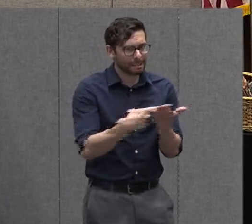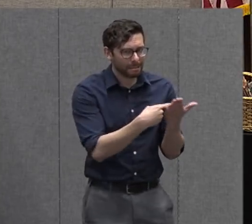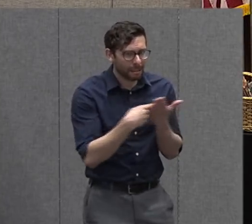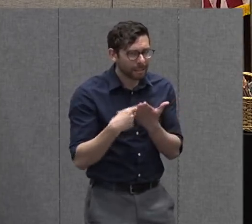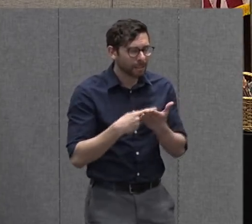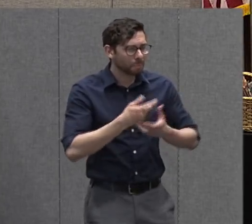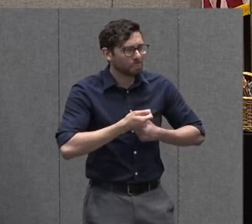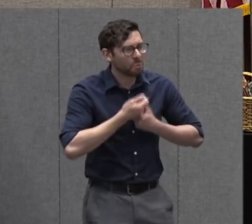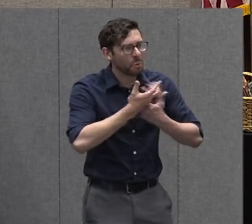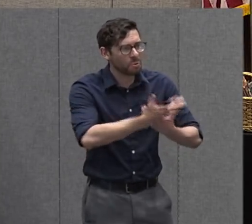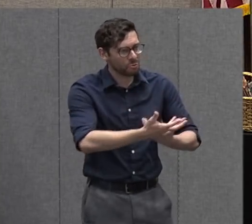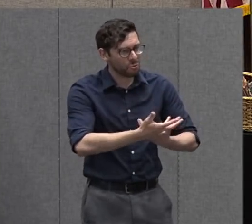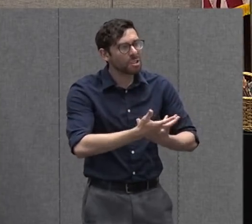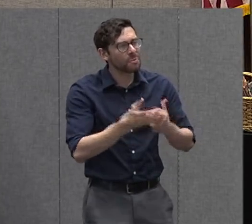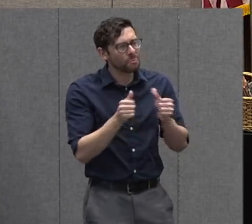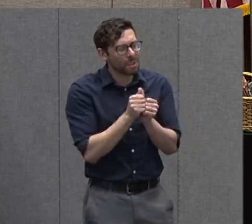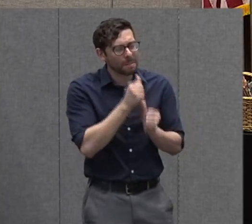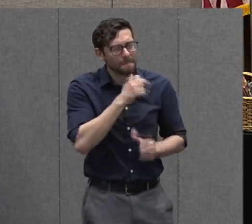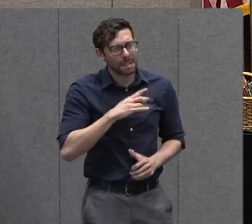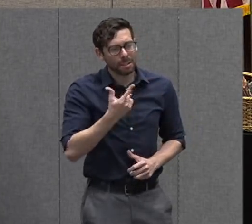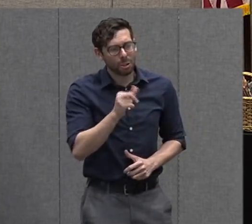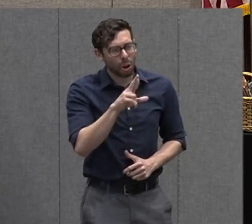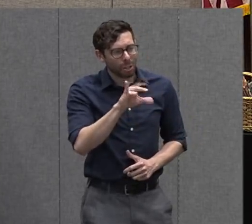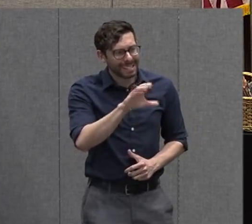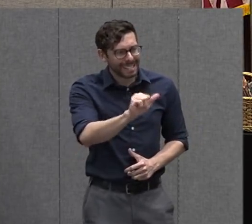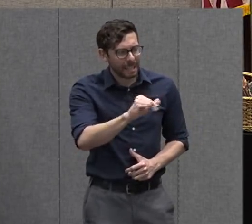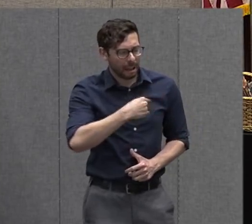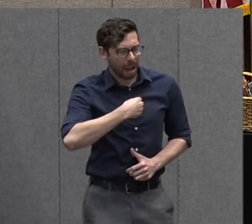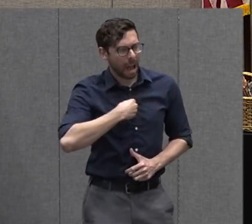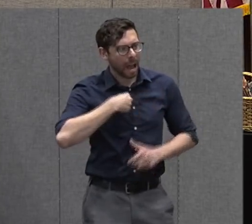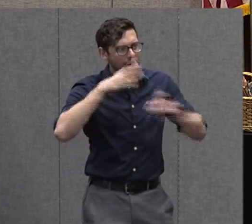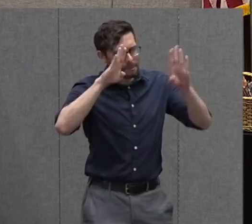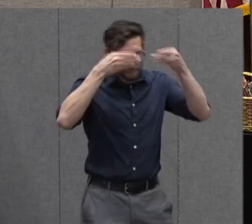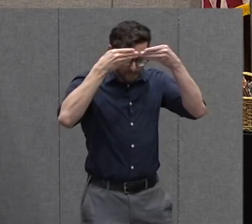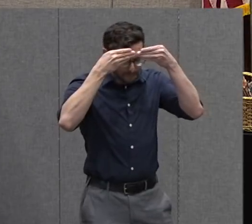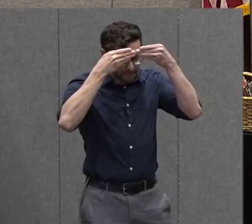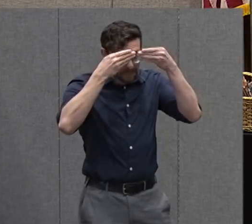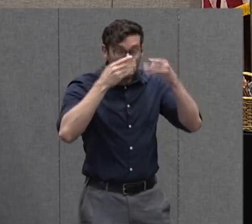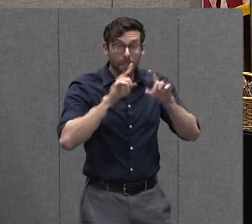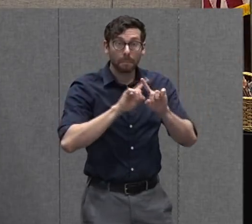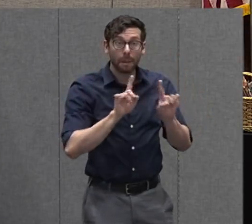[Miss Martindale] You did, I have to admit it. [Mr.R] And I watched our lesson on growth mindset, this morning.